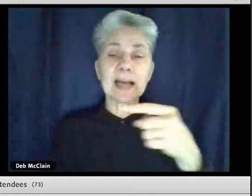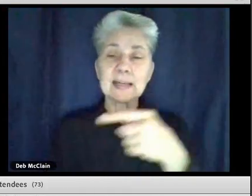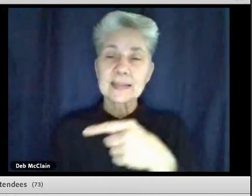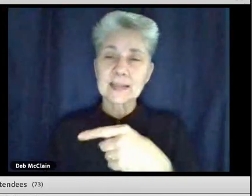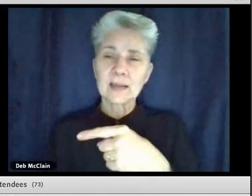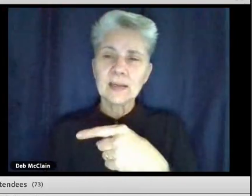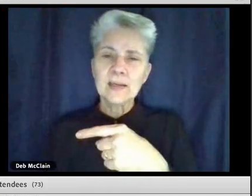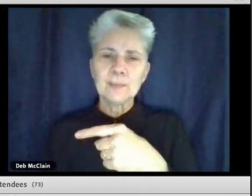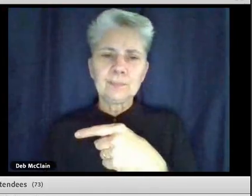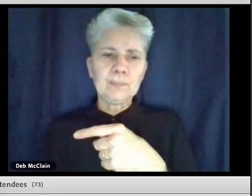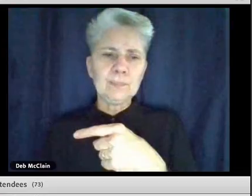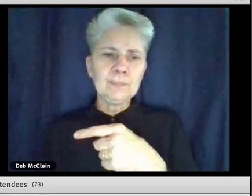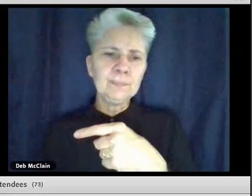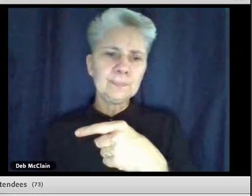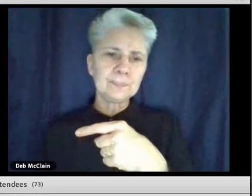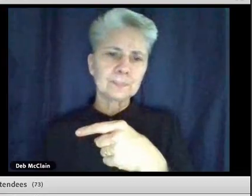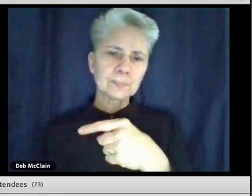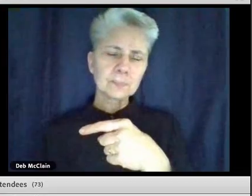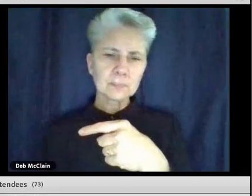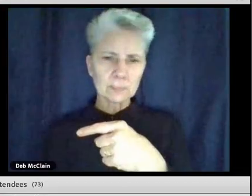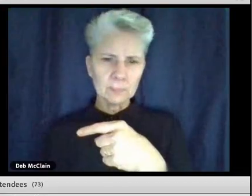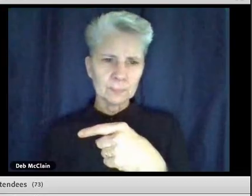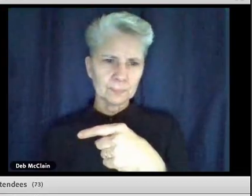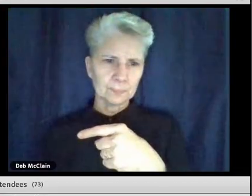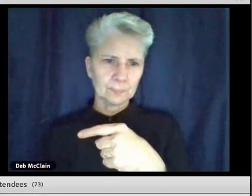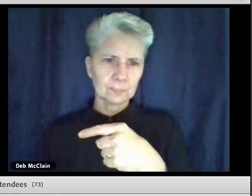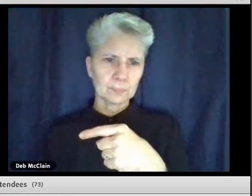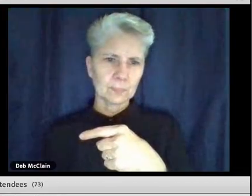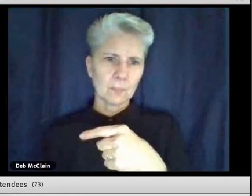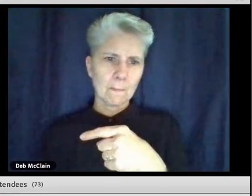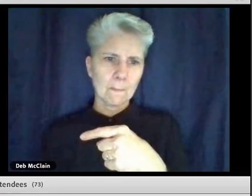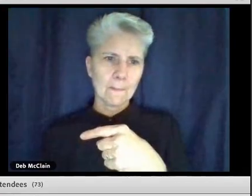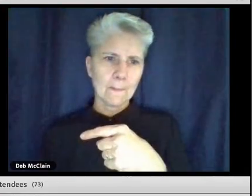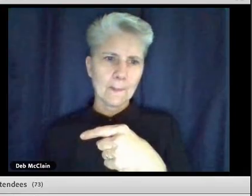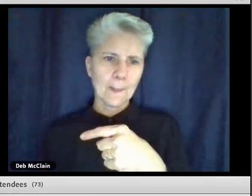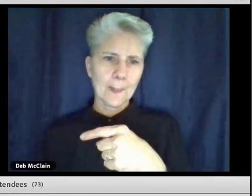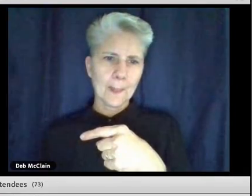In just a second hopefully, you can see this. Let me scroll down a little bit.